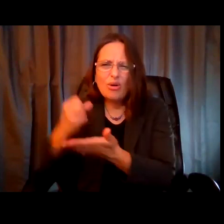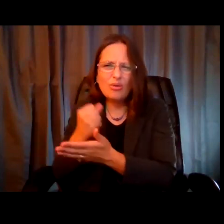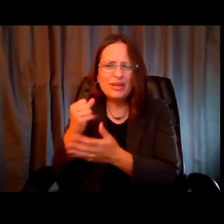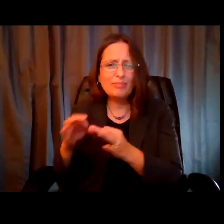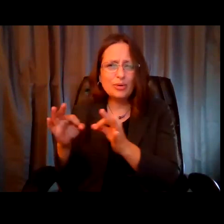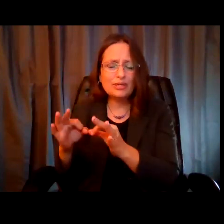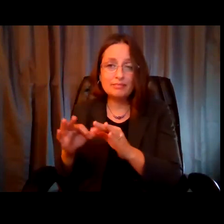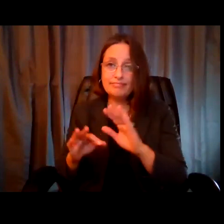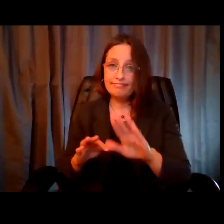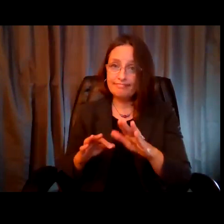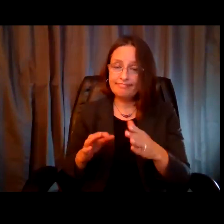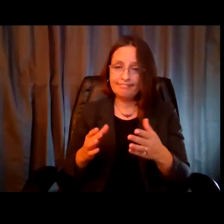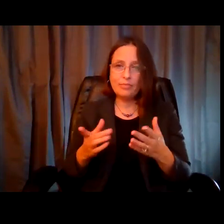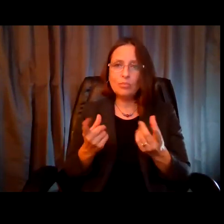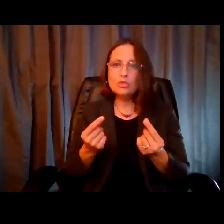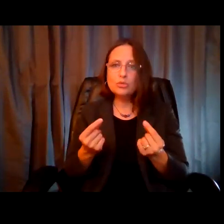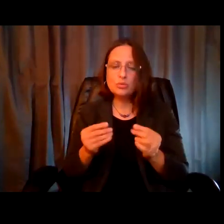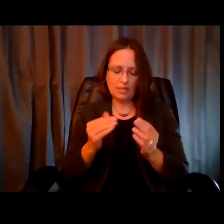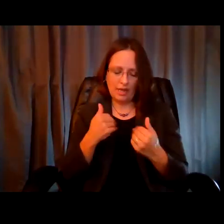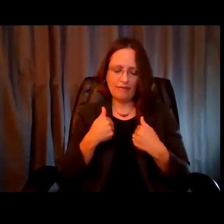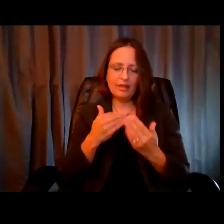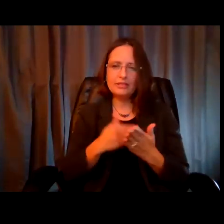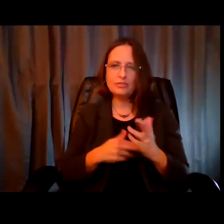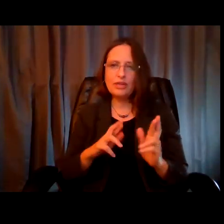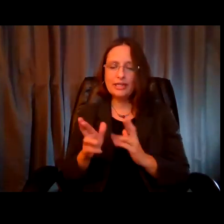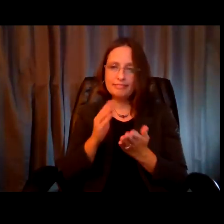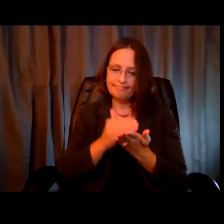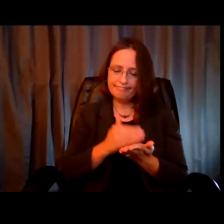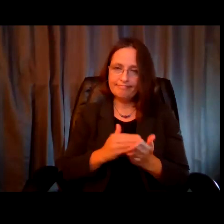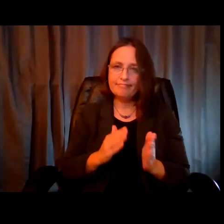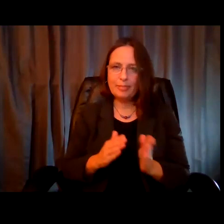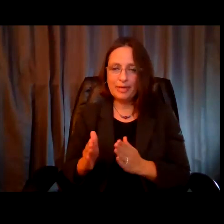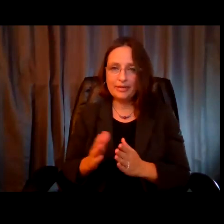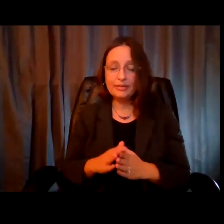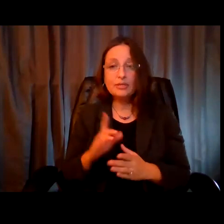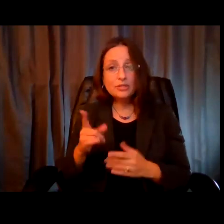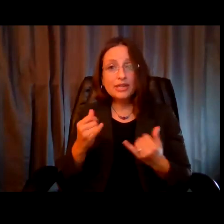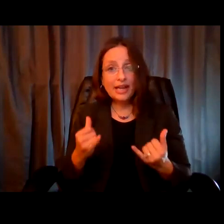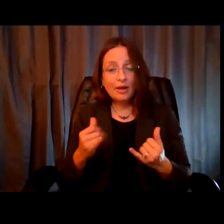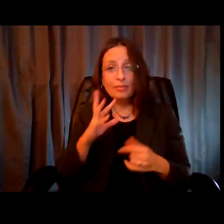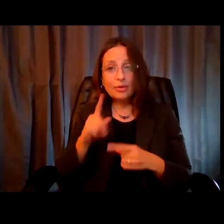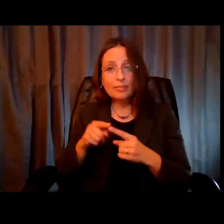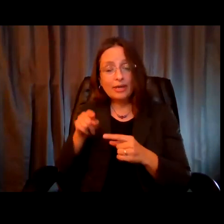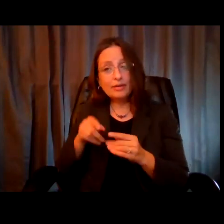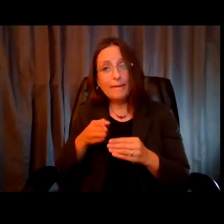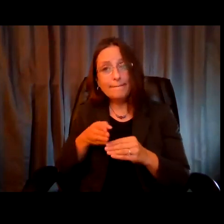these time are difficult for pretty much everyone. Find the common goal. Most of